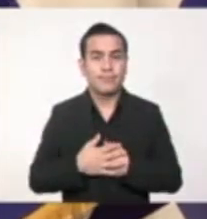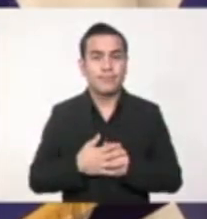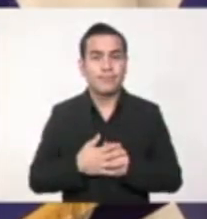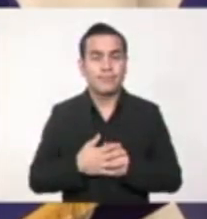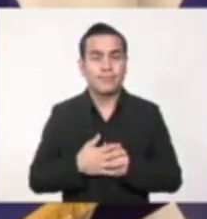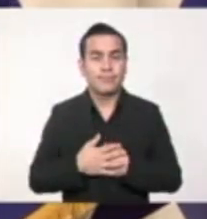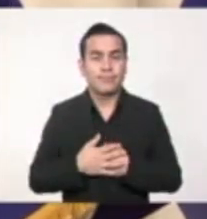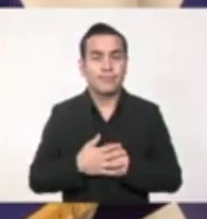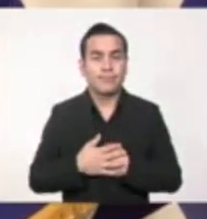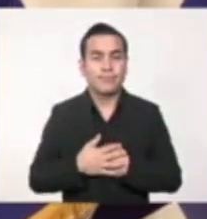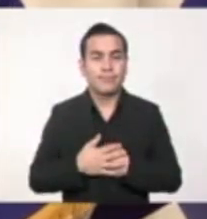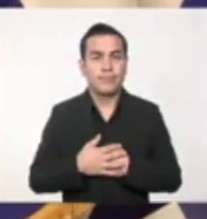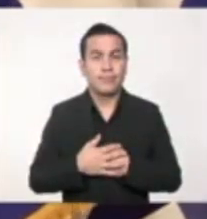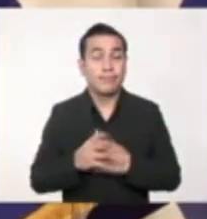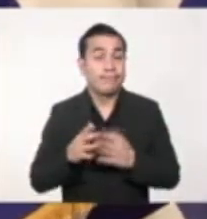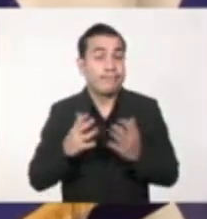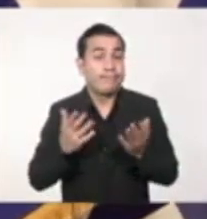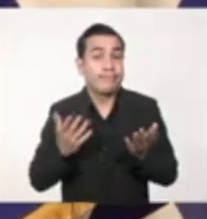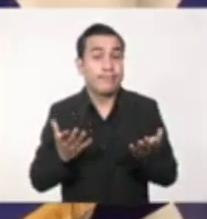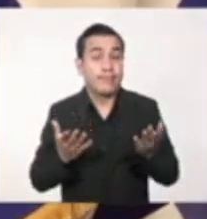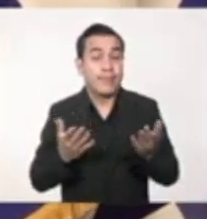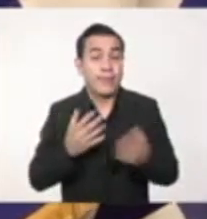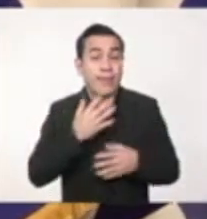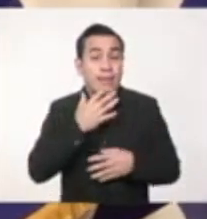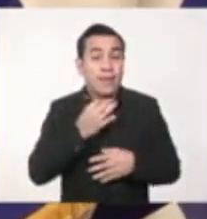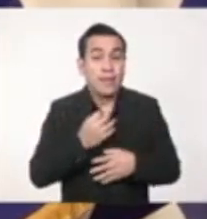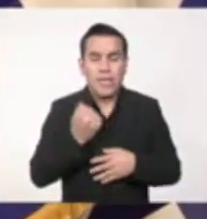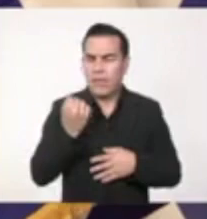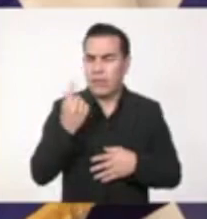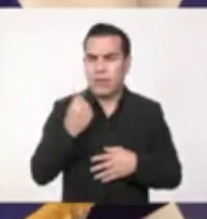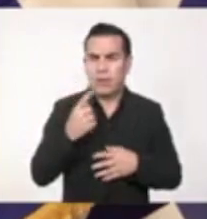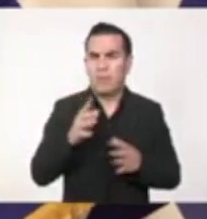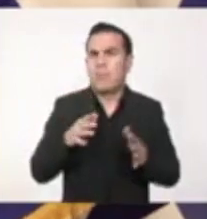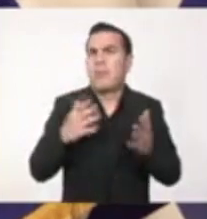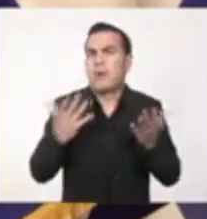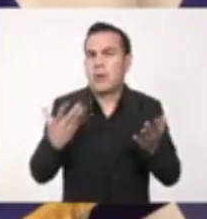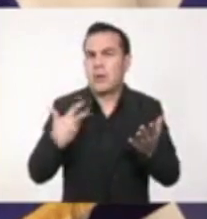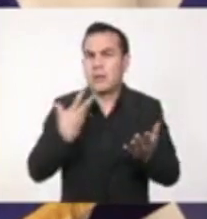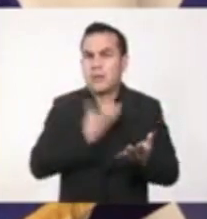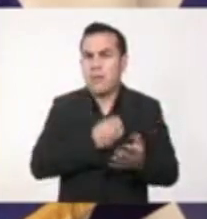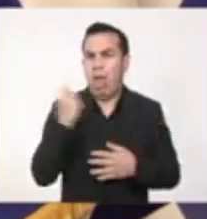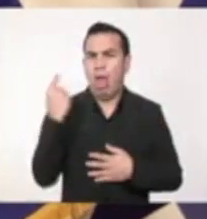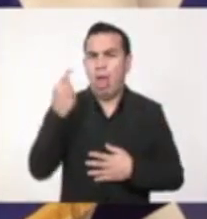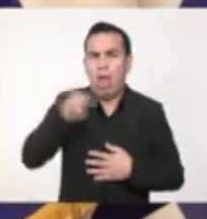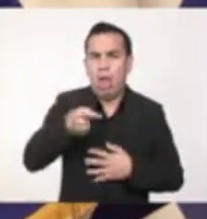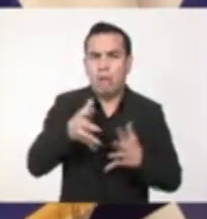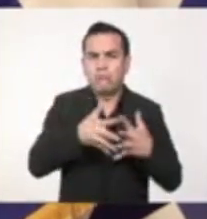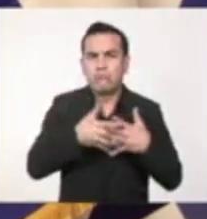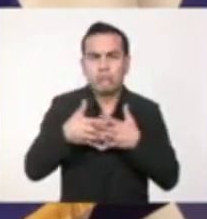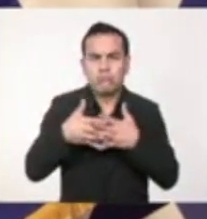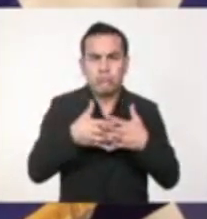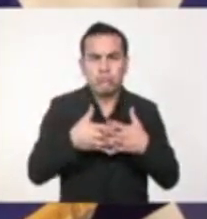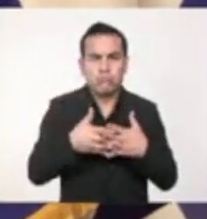Then it would be a contradiction on the part of we demand that the Democrats not exploit their